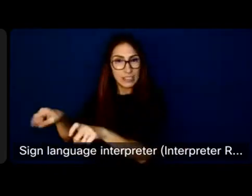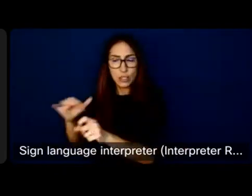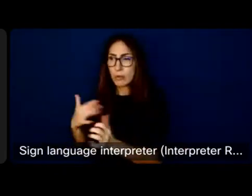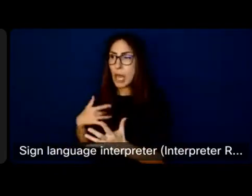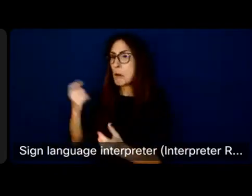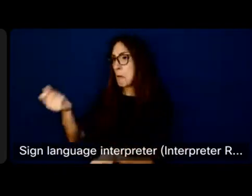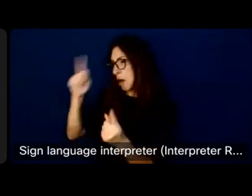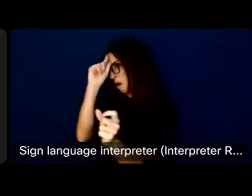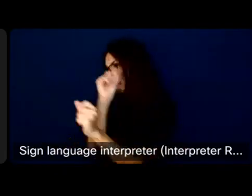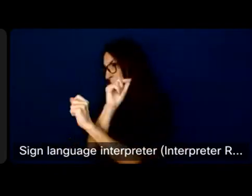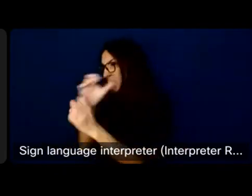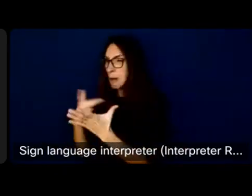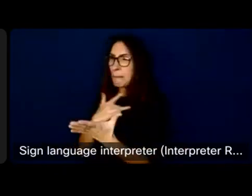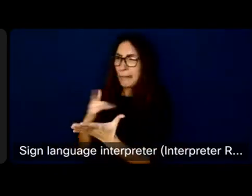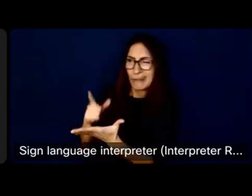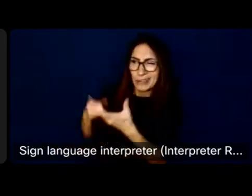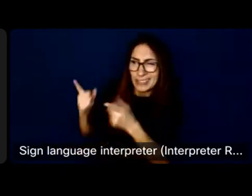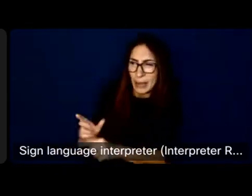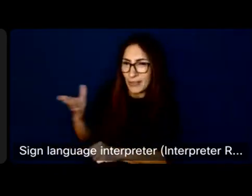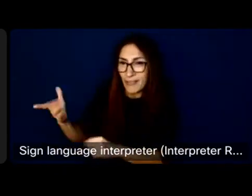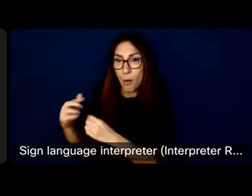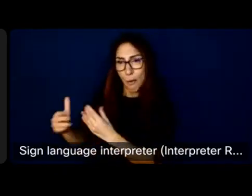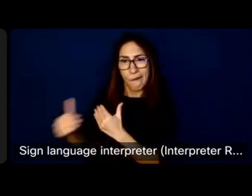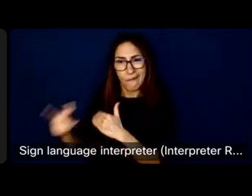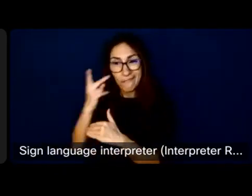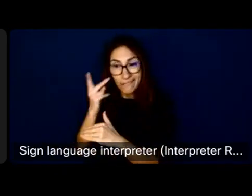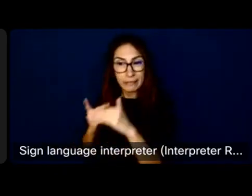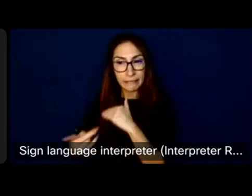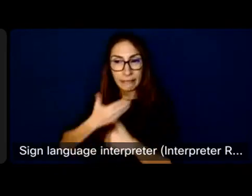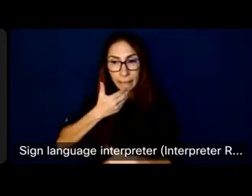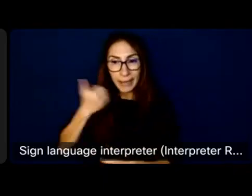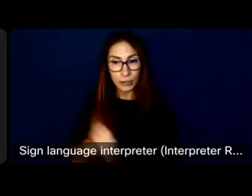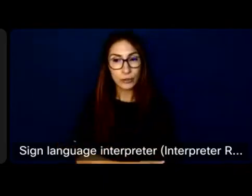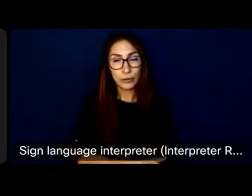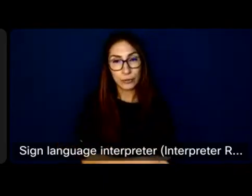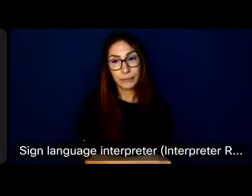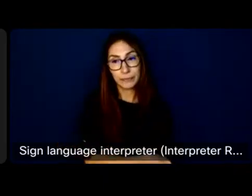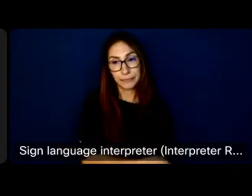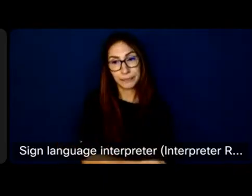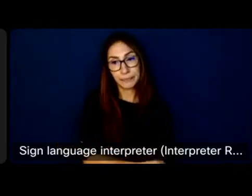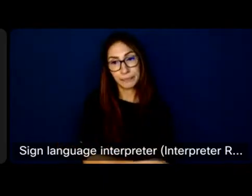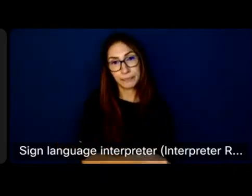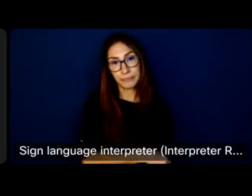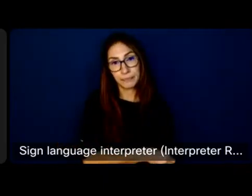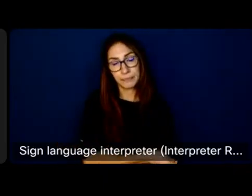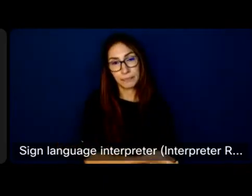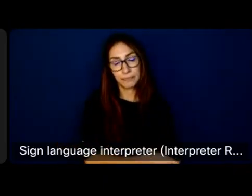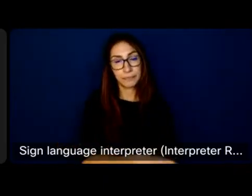be coming. And you know, public health departments making